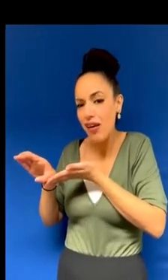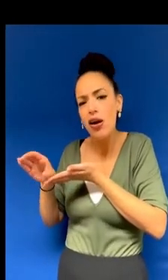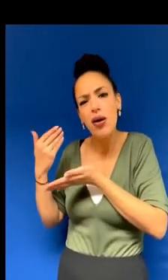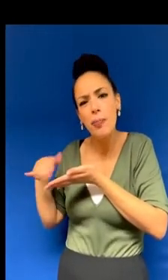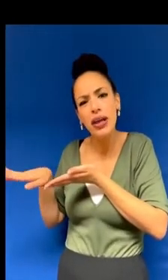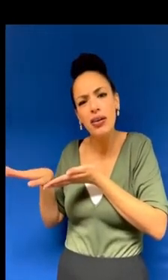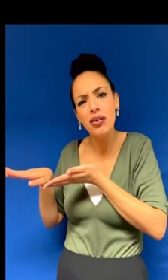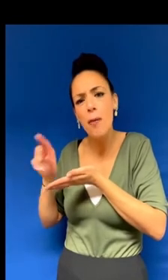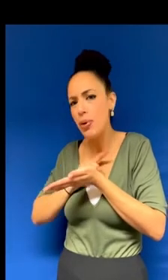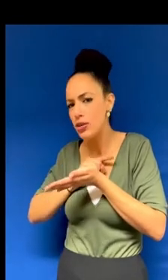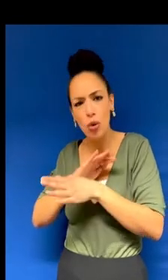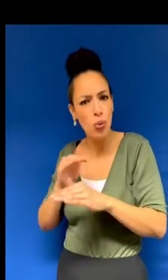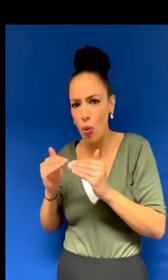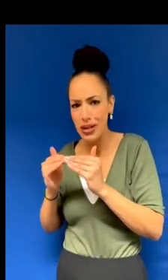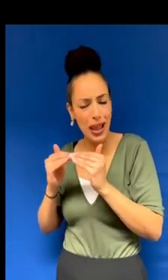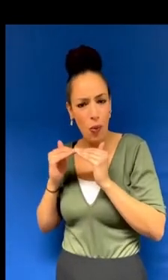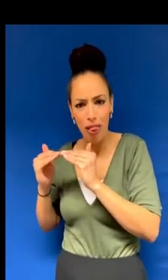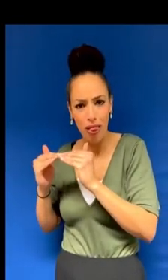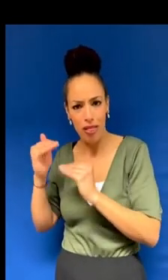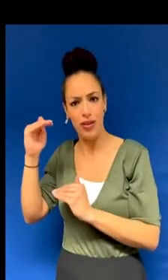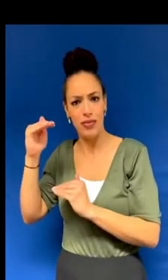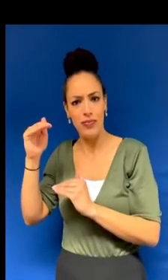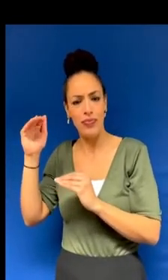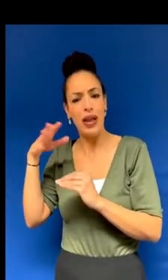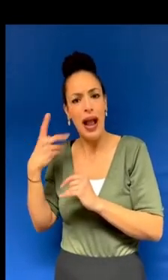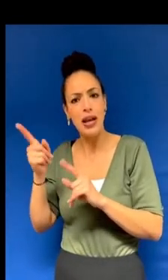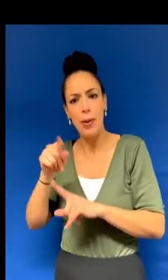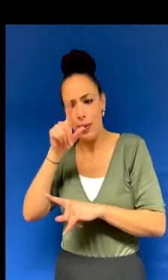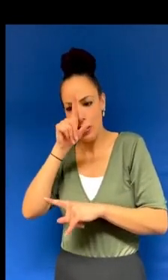community. They were promised decent jobs, they were promised decent housing, they were told that